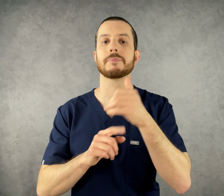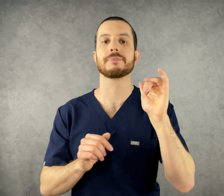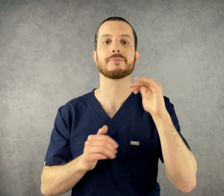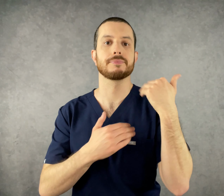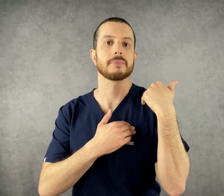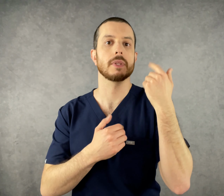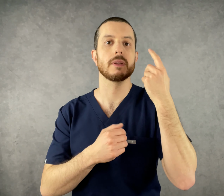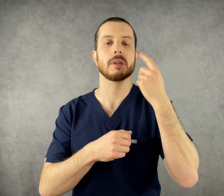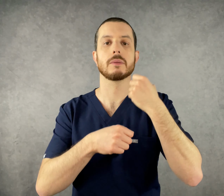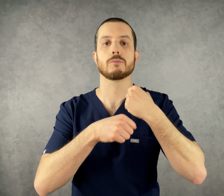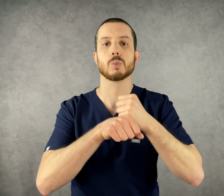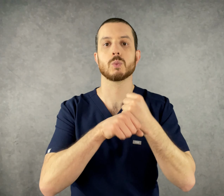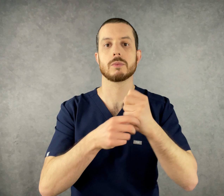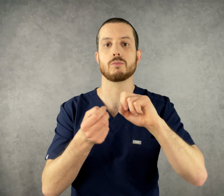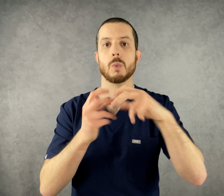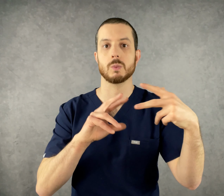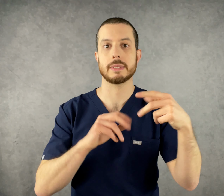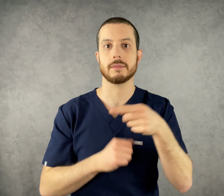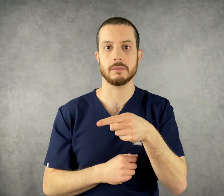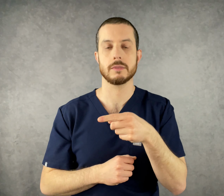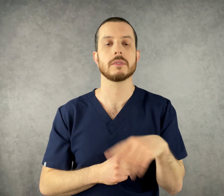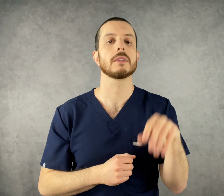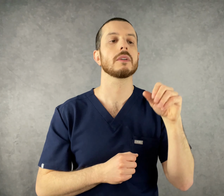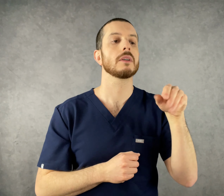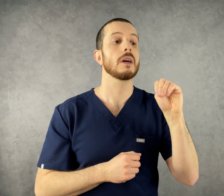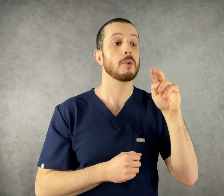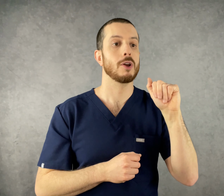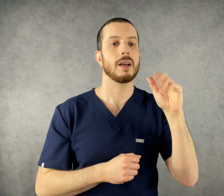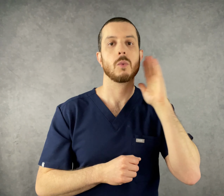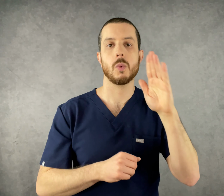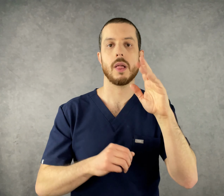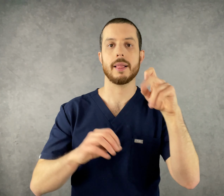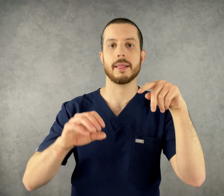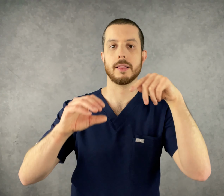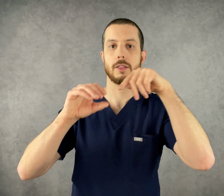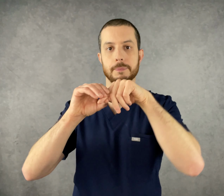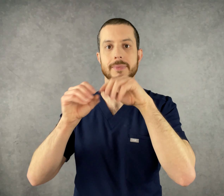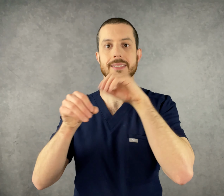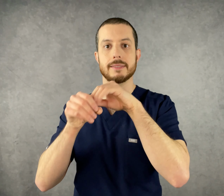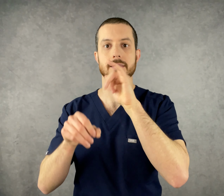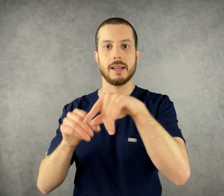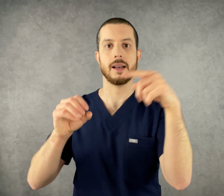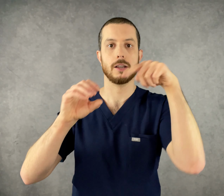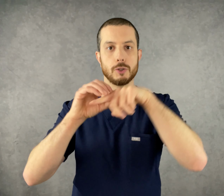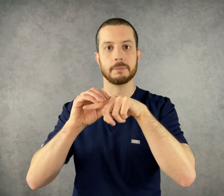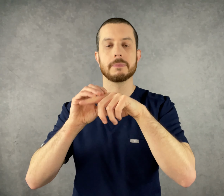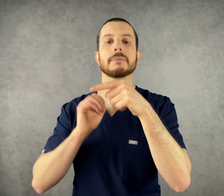which is tasked with producing proteins. The mRNA will bind to that ribosome where